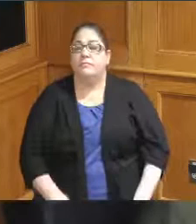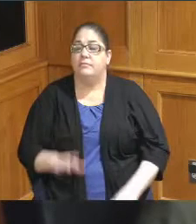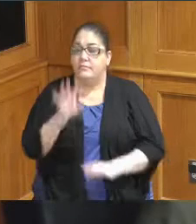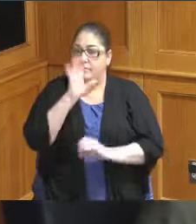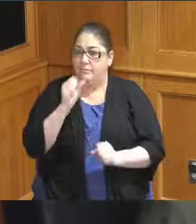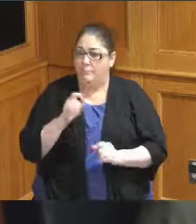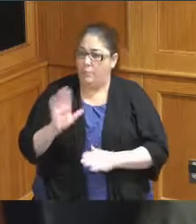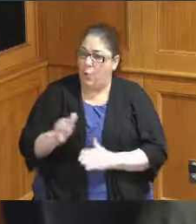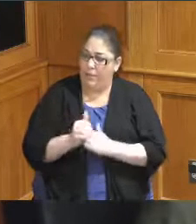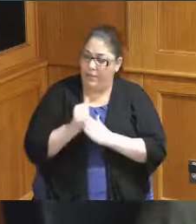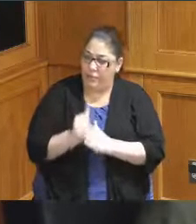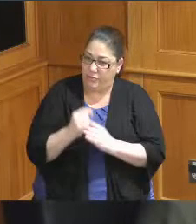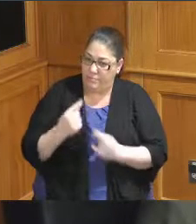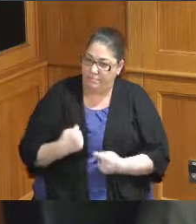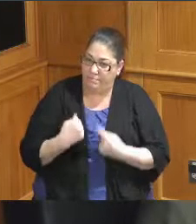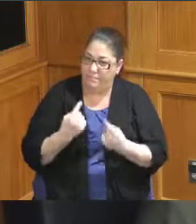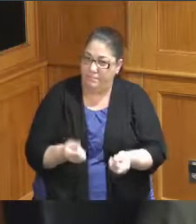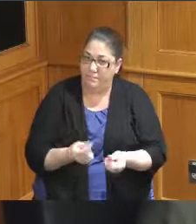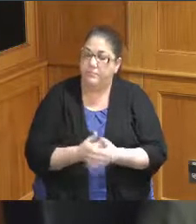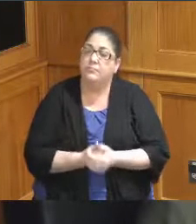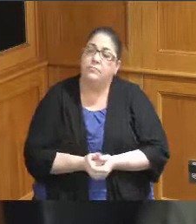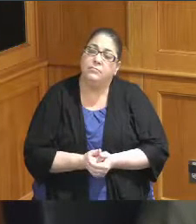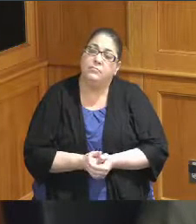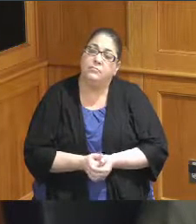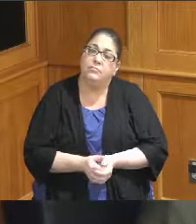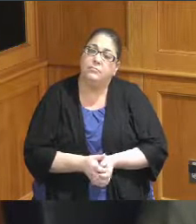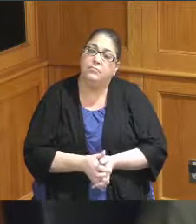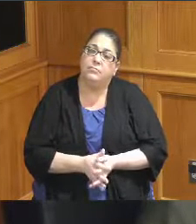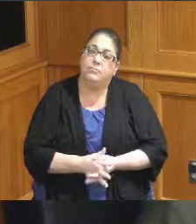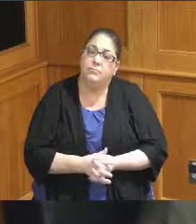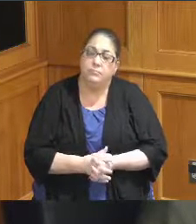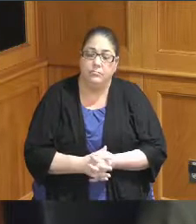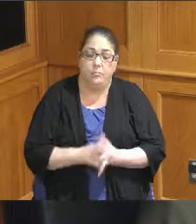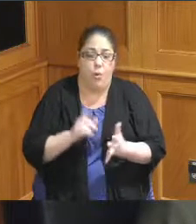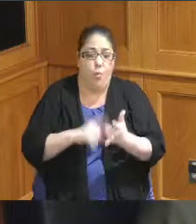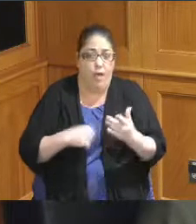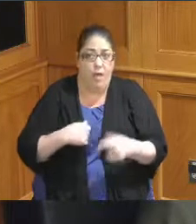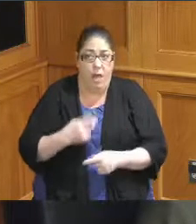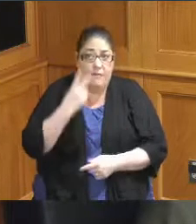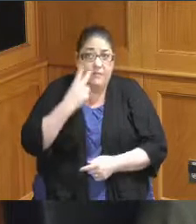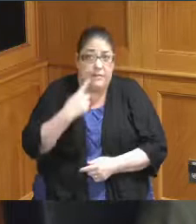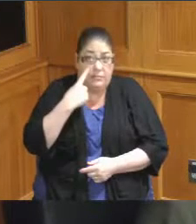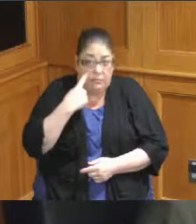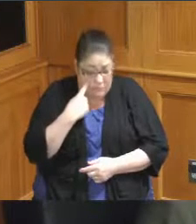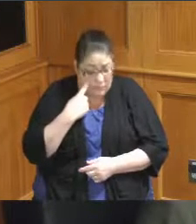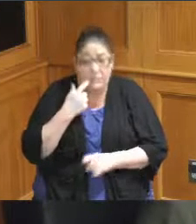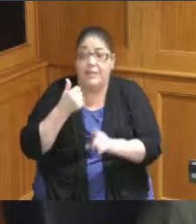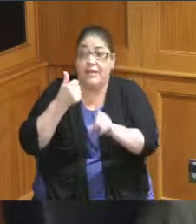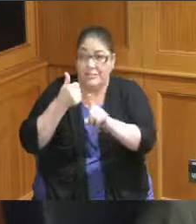your leadership you are from what I've seen as a person that even rolls up your own sleeves answer